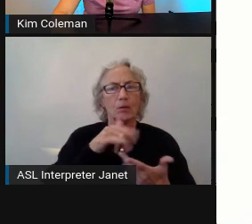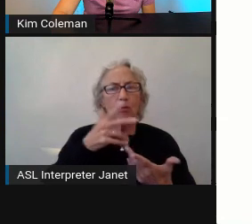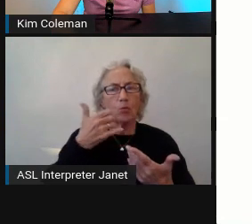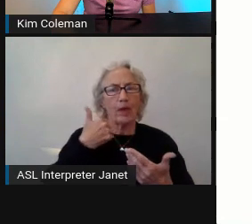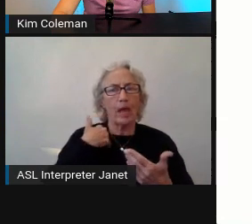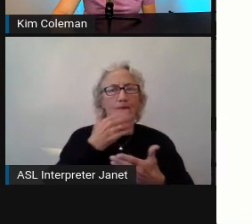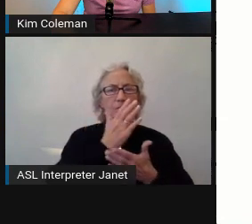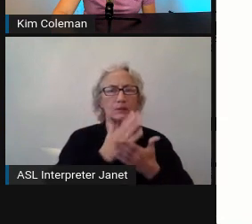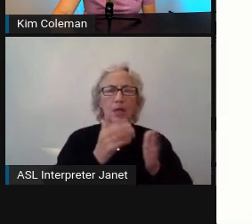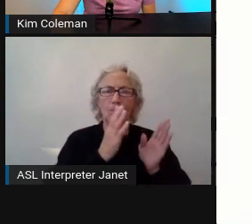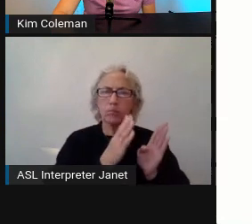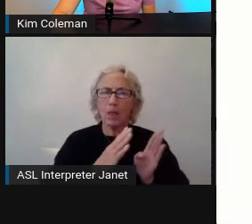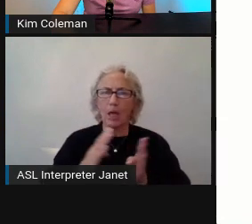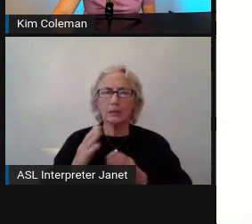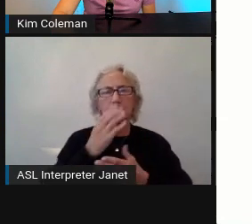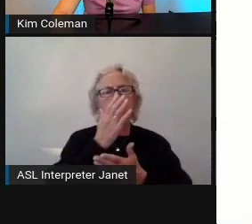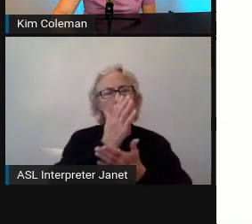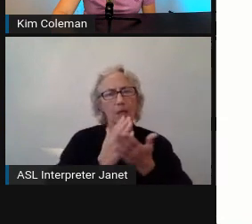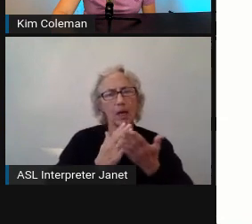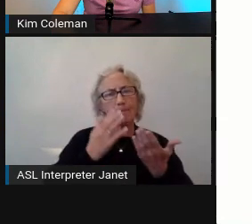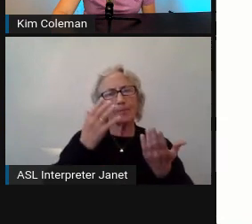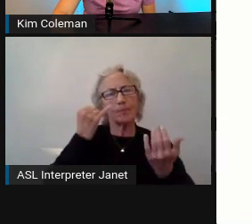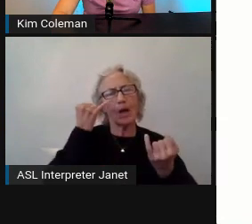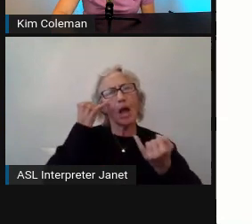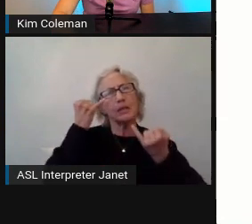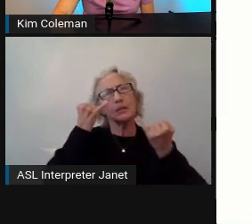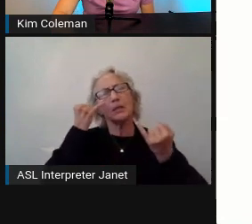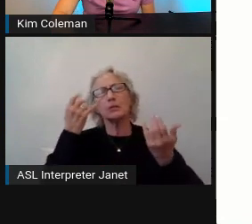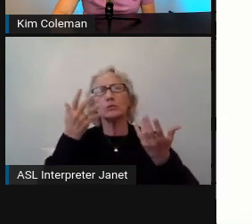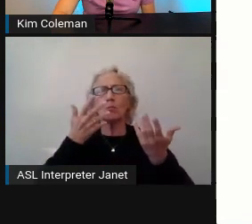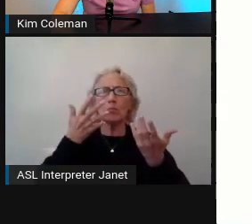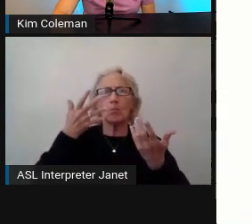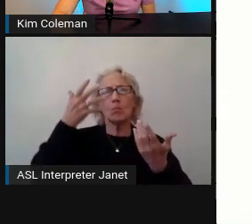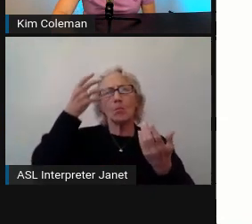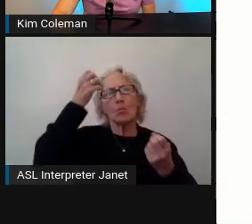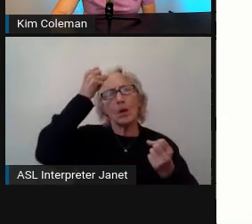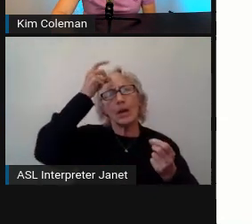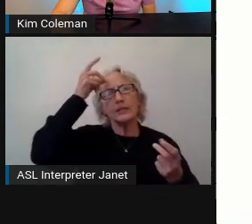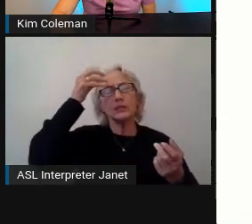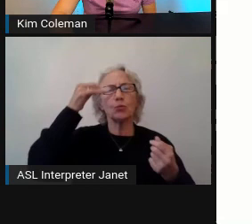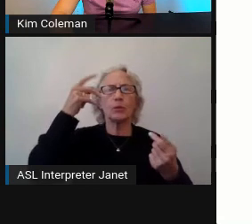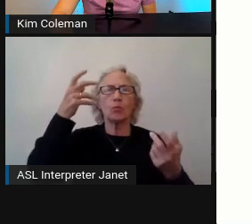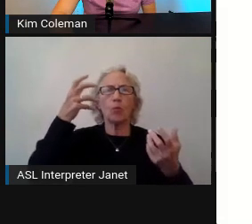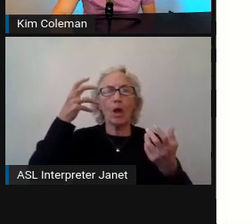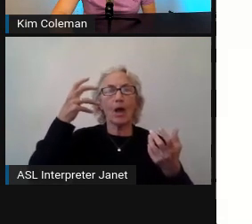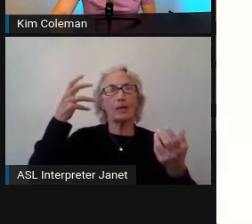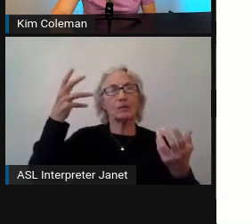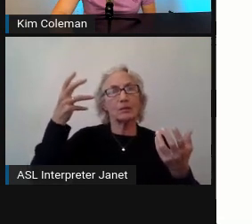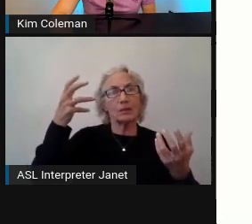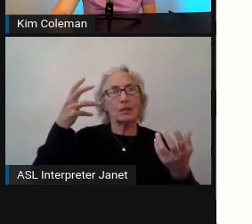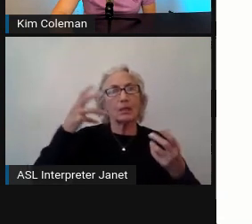We have some ideas of introducing Joally into the testing process.